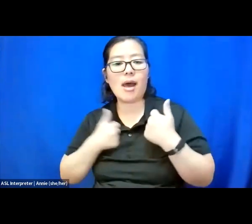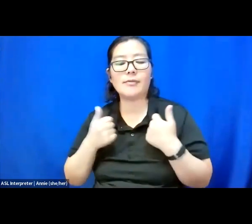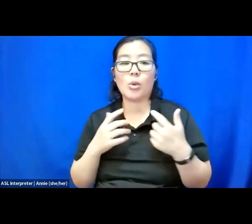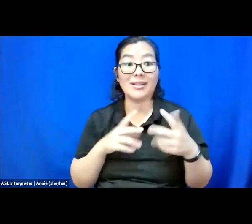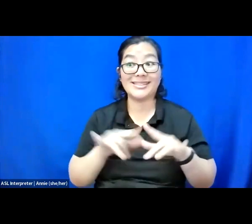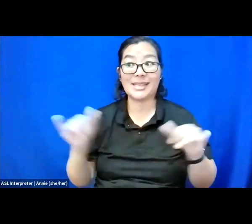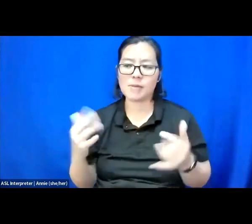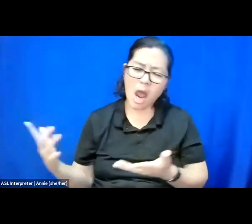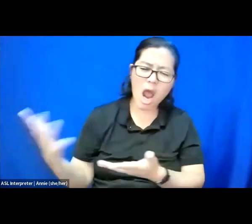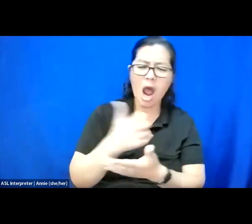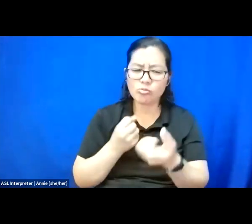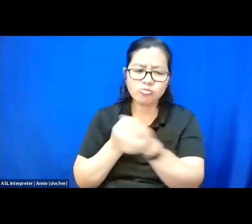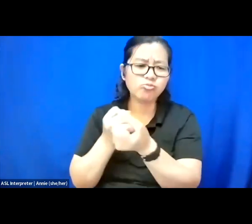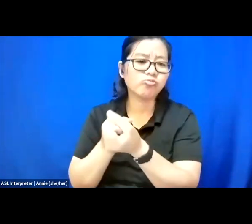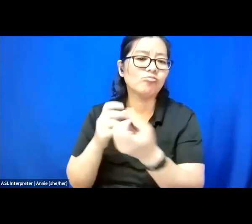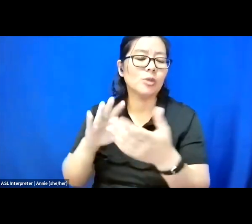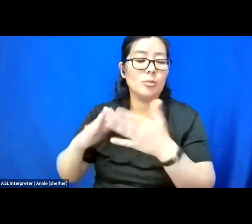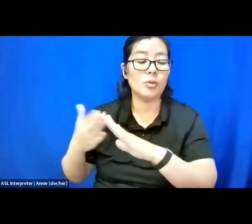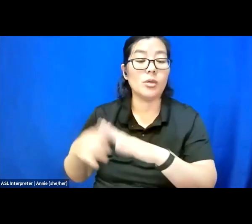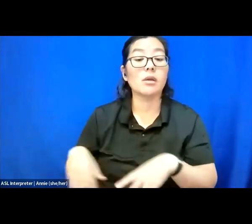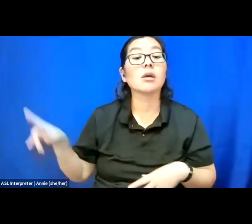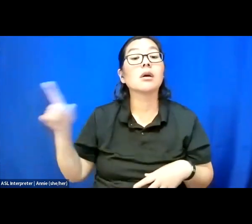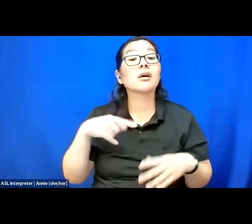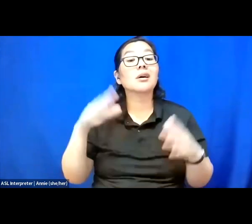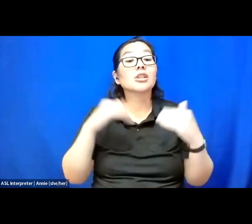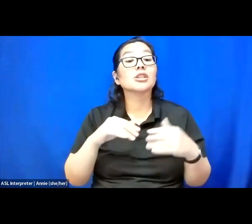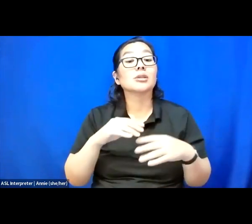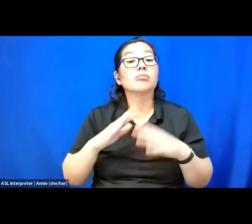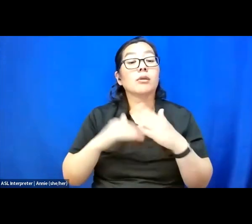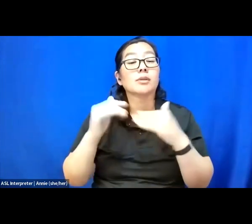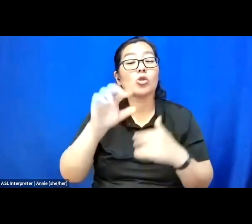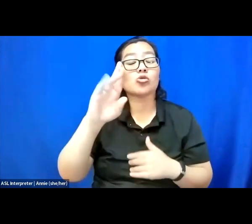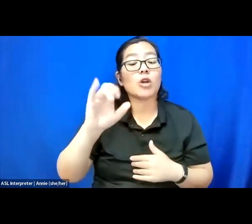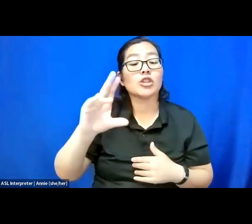Imani runs the blog crutchesandspice.com and a podcast of the same name.